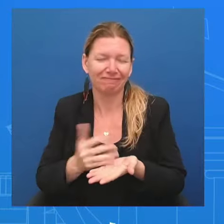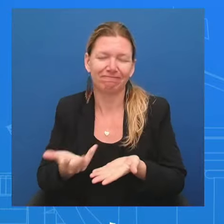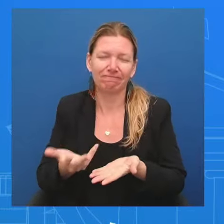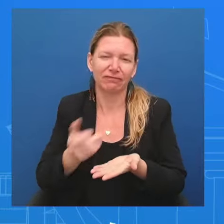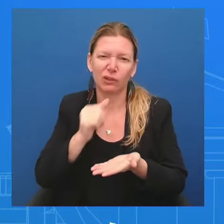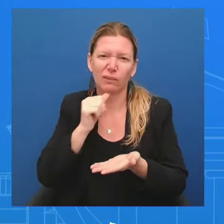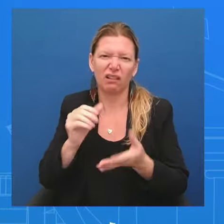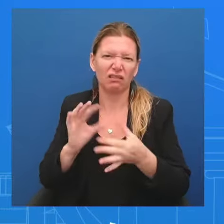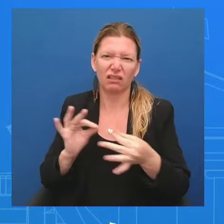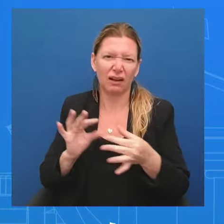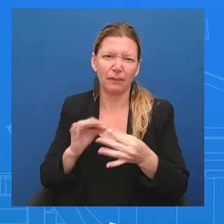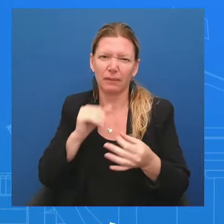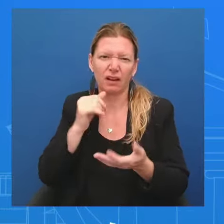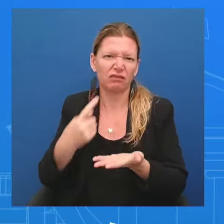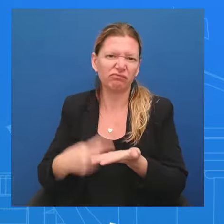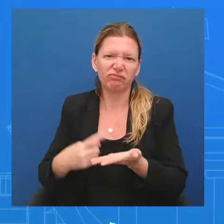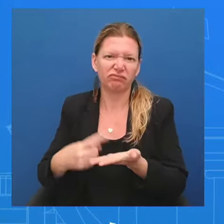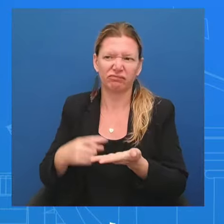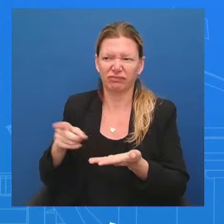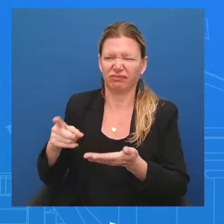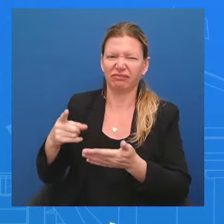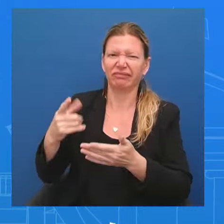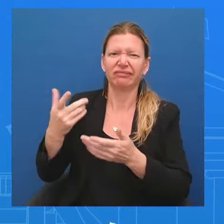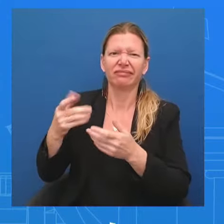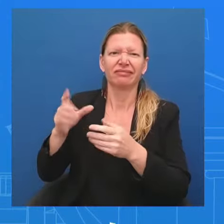and to someone who is a candidate for 2024.